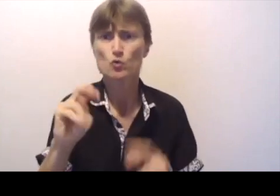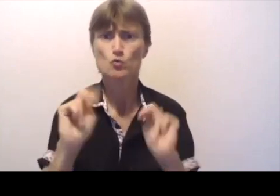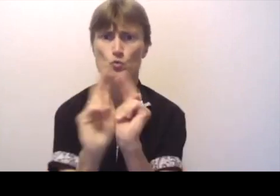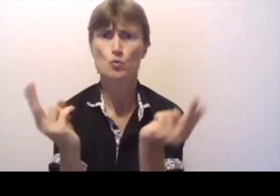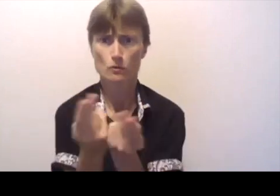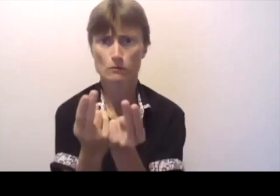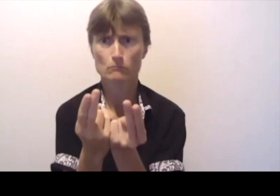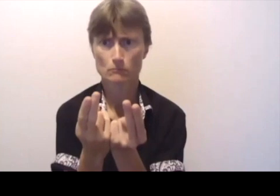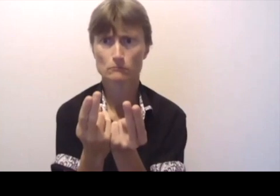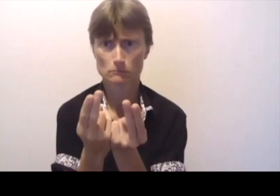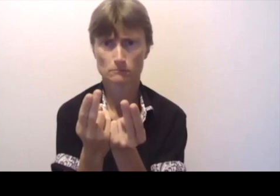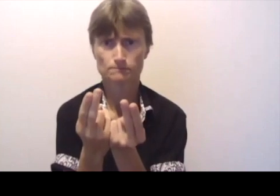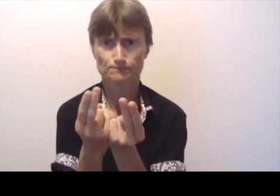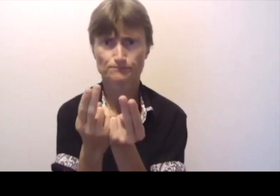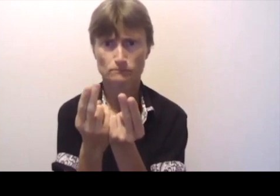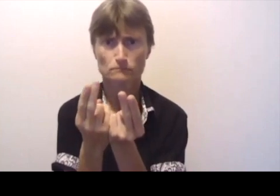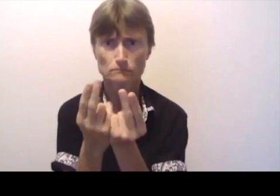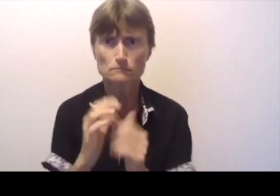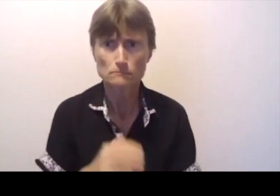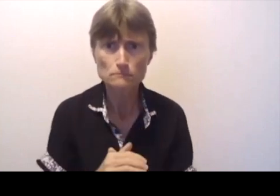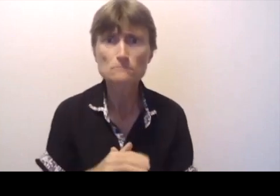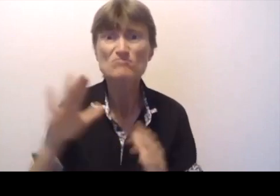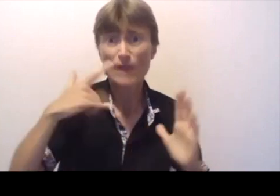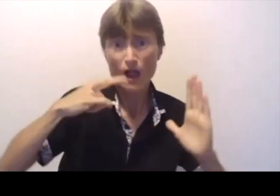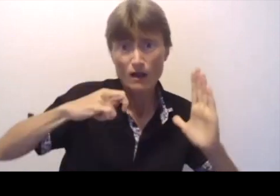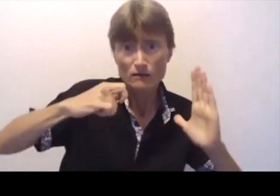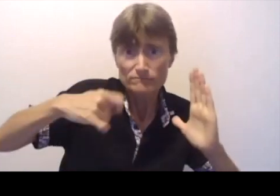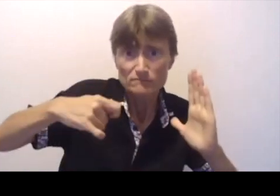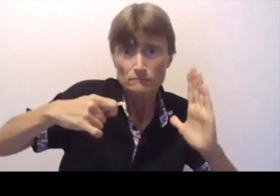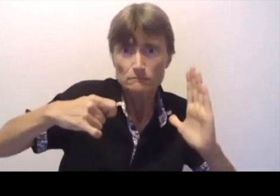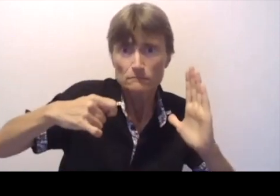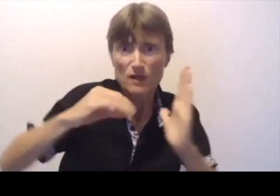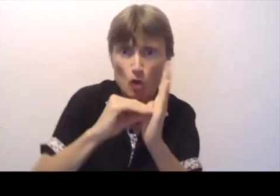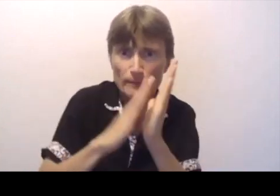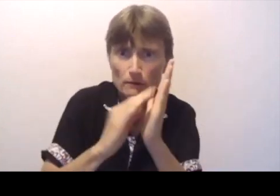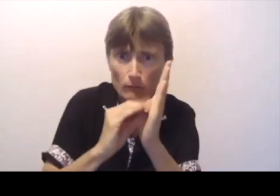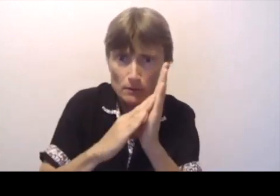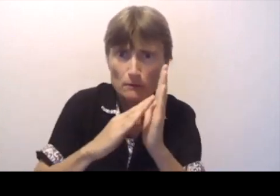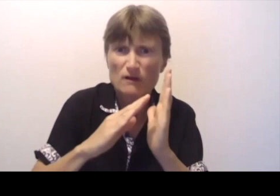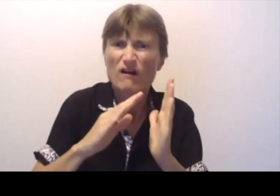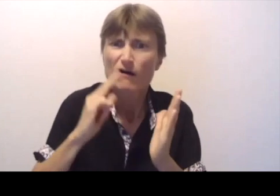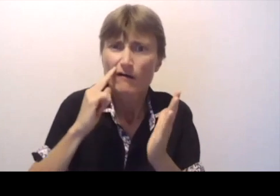18th and you know as the war began women's labor uh really became kind of the central importance in